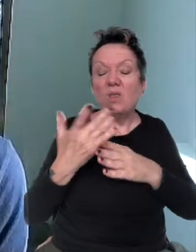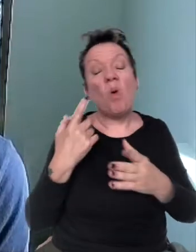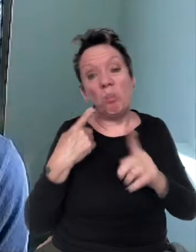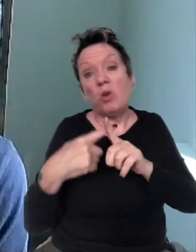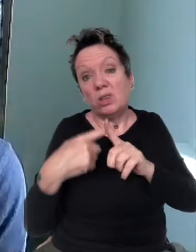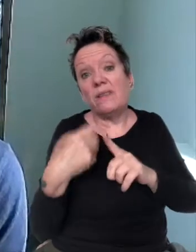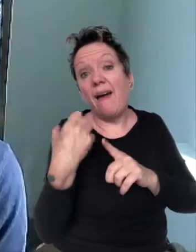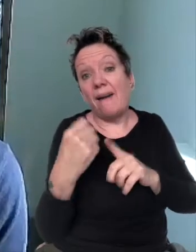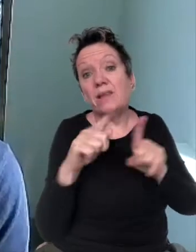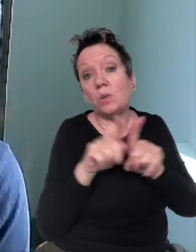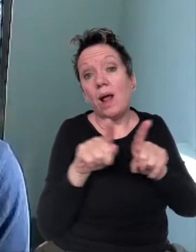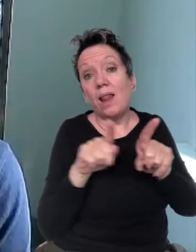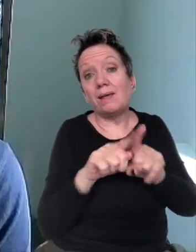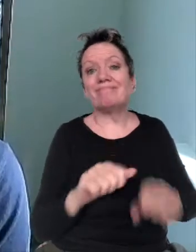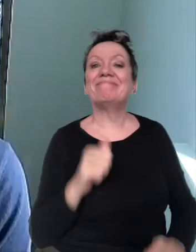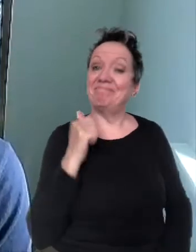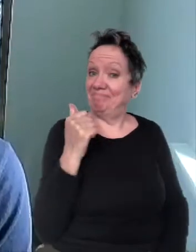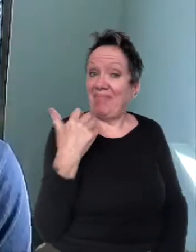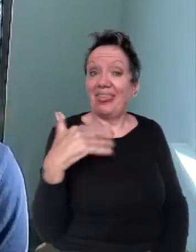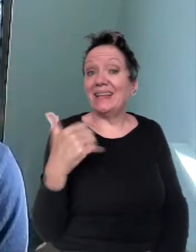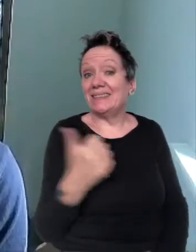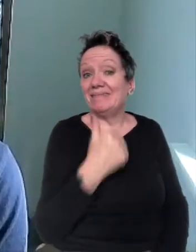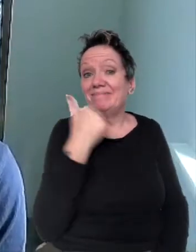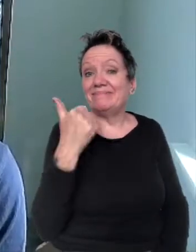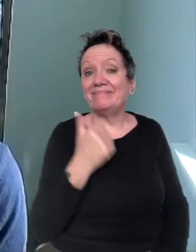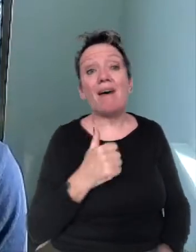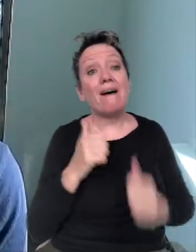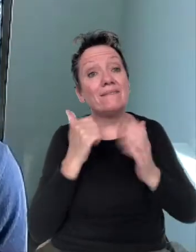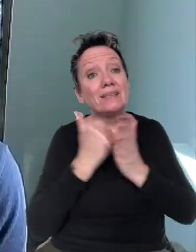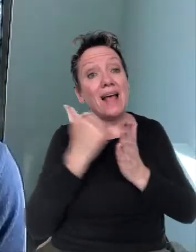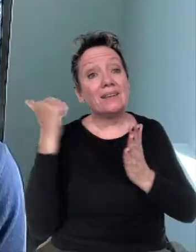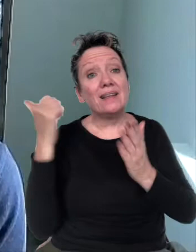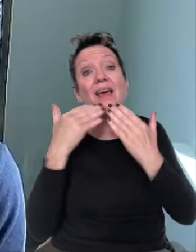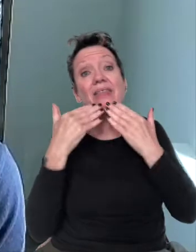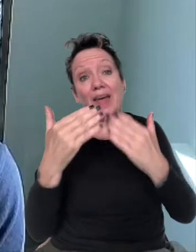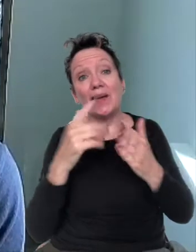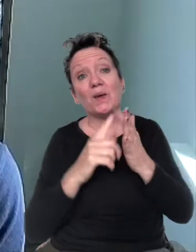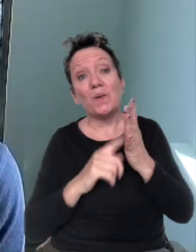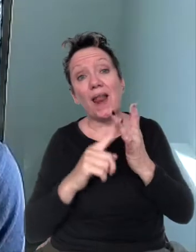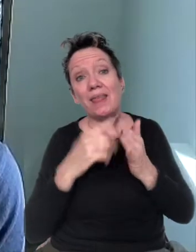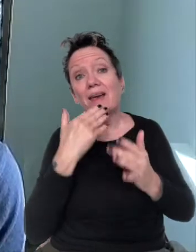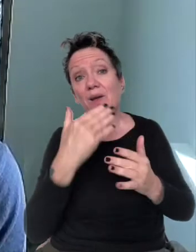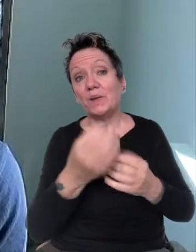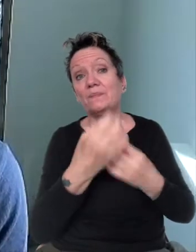Well, that's great to hear. That's great to hear Ellie. Thank you so much. Uh, right.